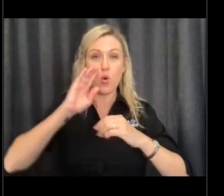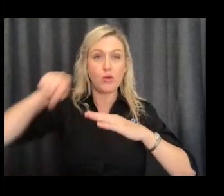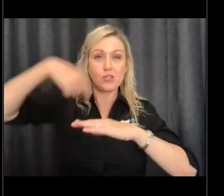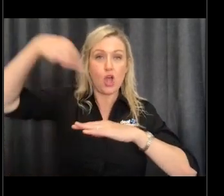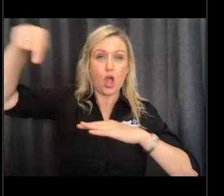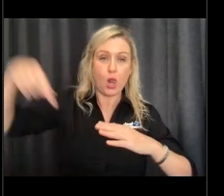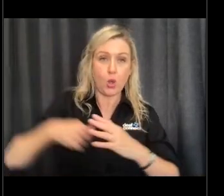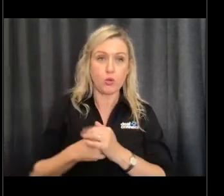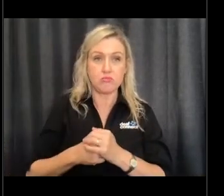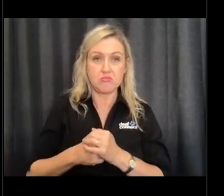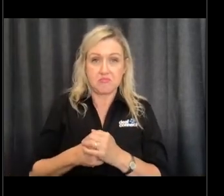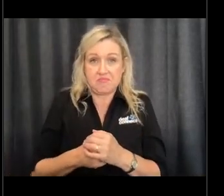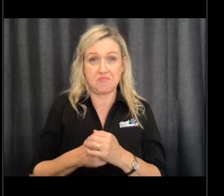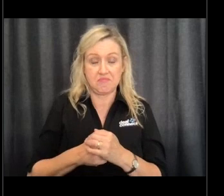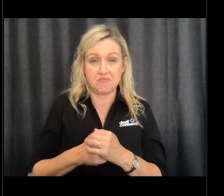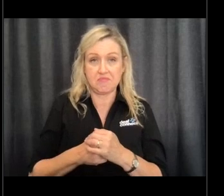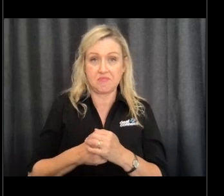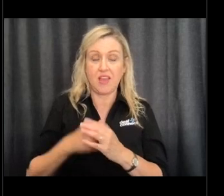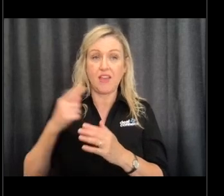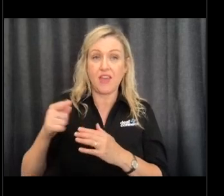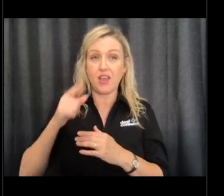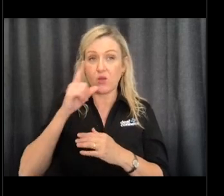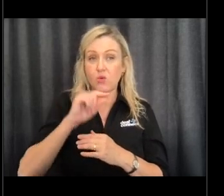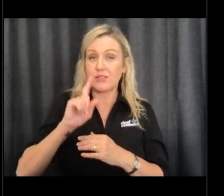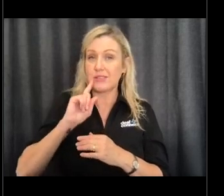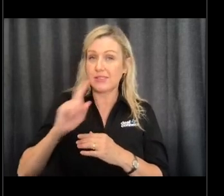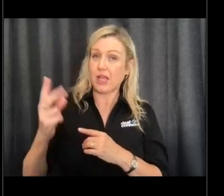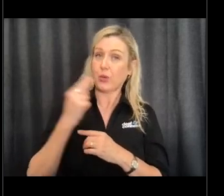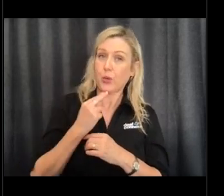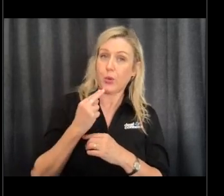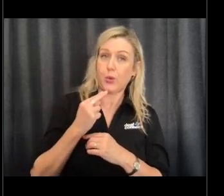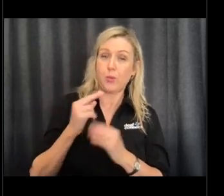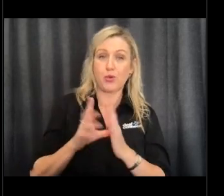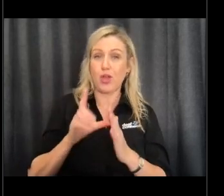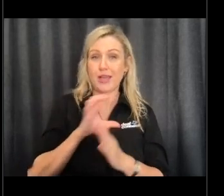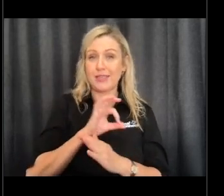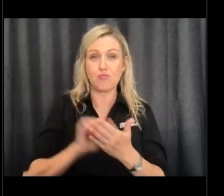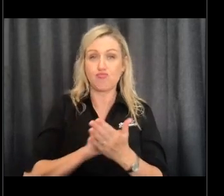To me that's a really good reason to deny a claim on the basis of wear and tear of maintenance.